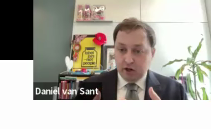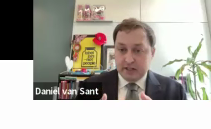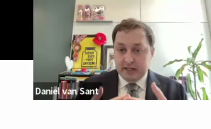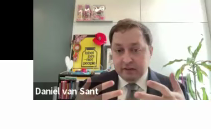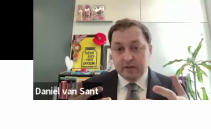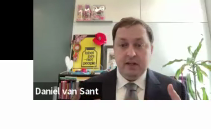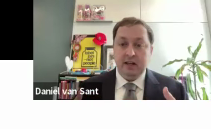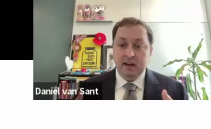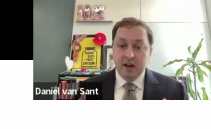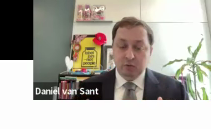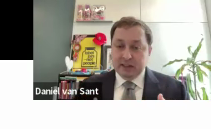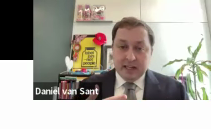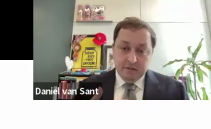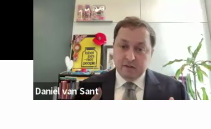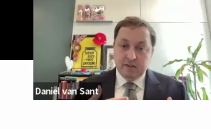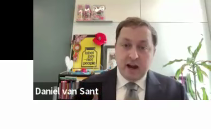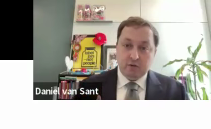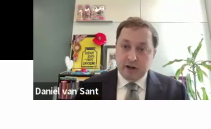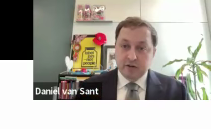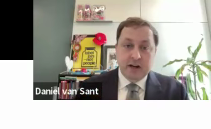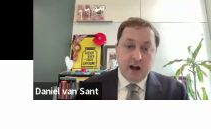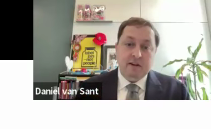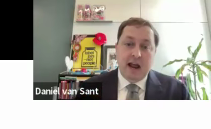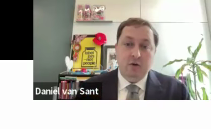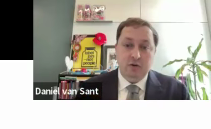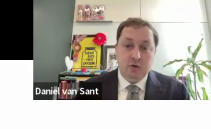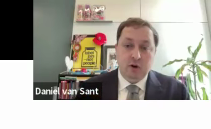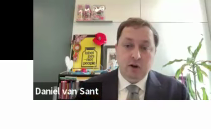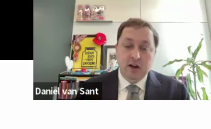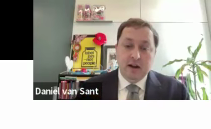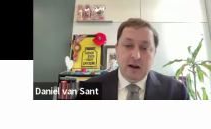of artistic relief style rendering of an outdoor park space